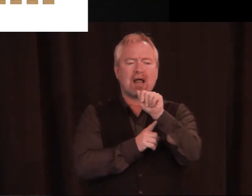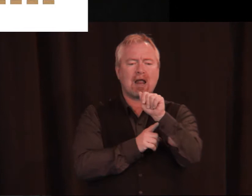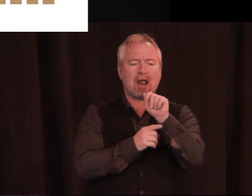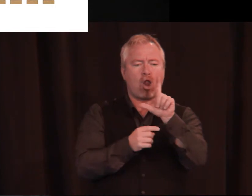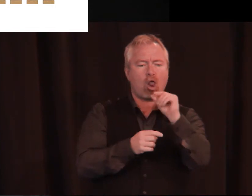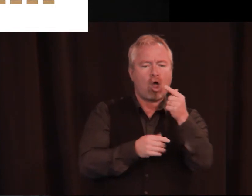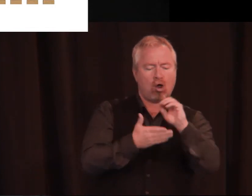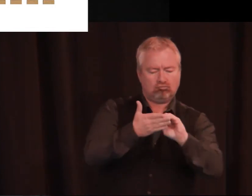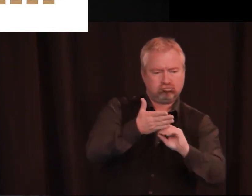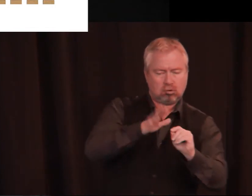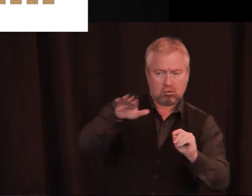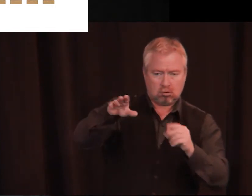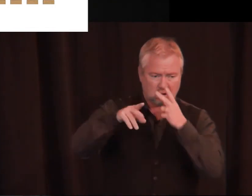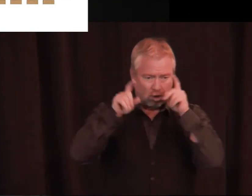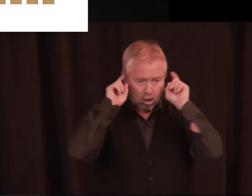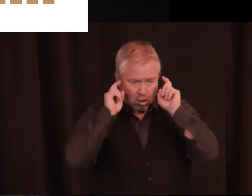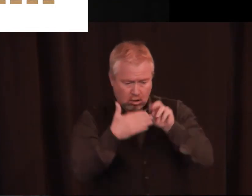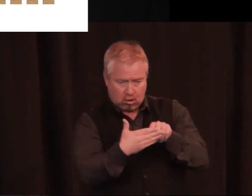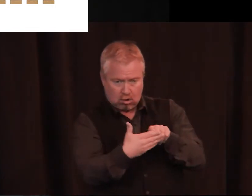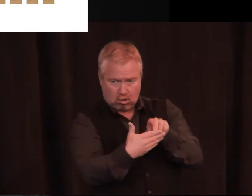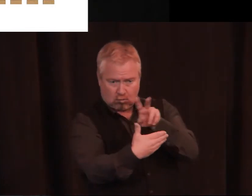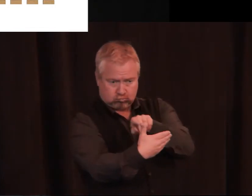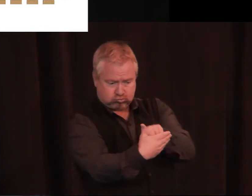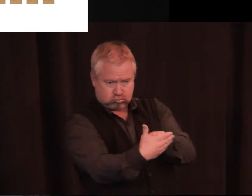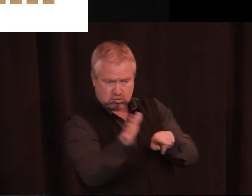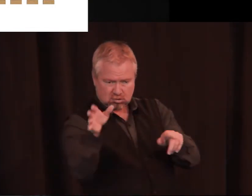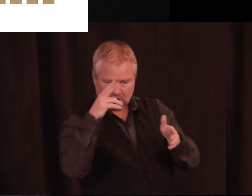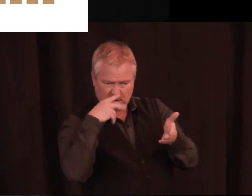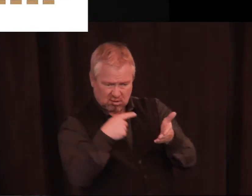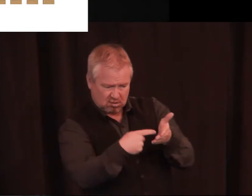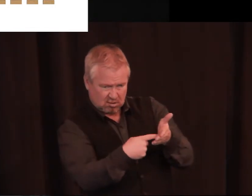and use that and say to the parent, no, you're not telling the truth.